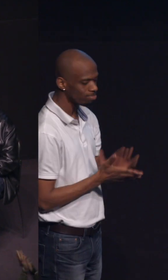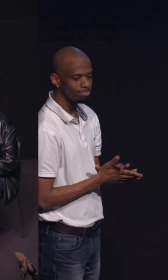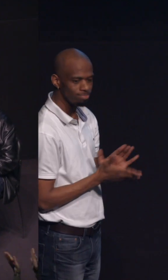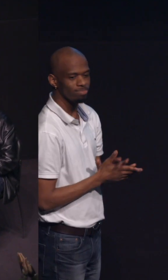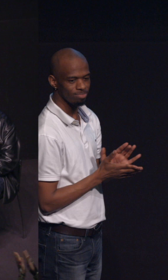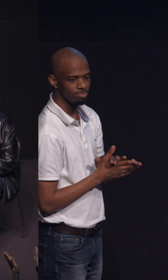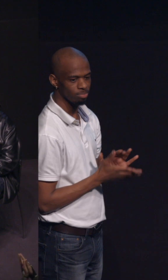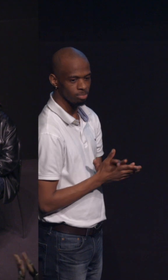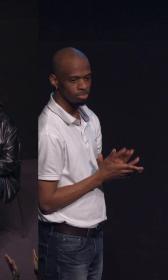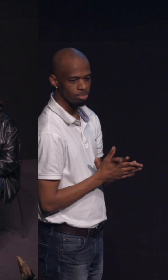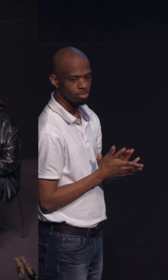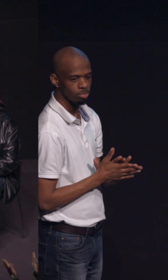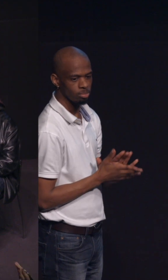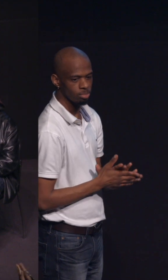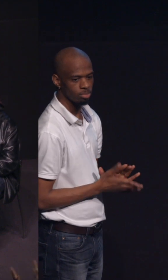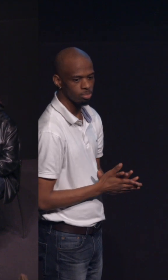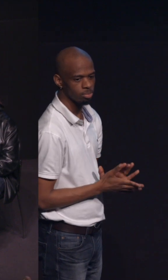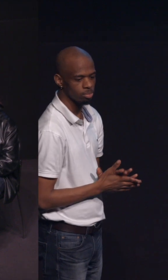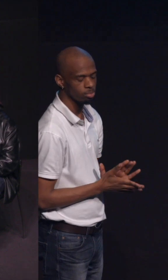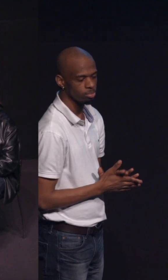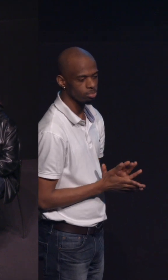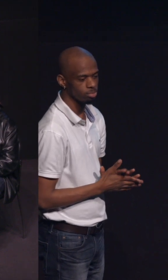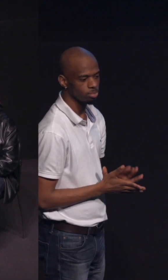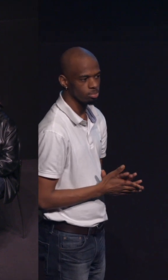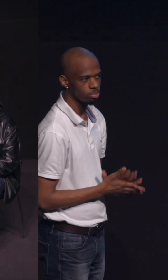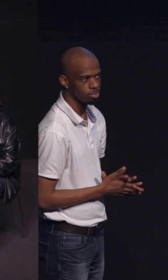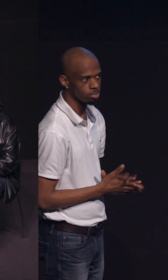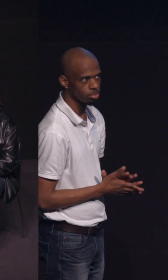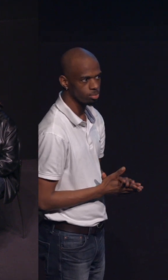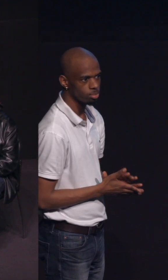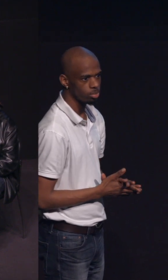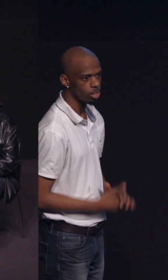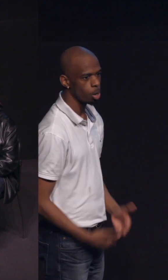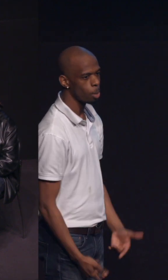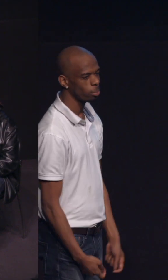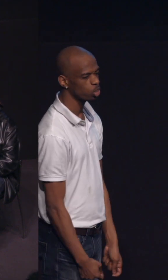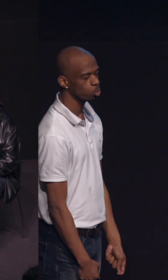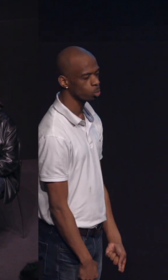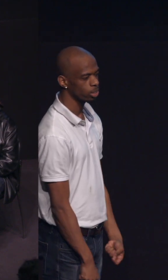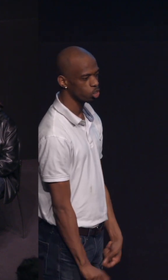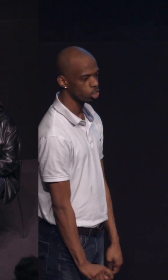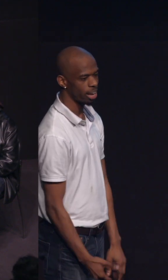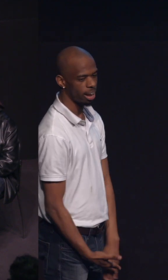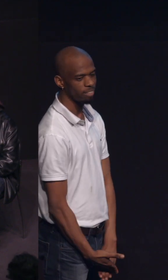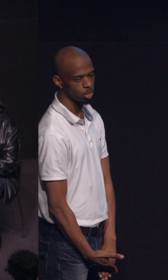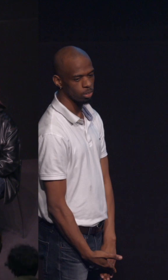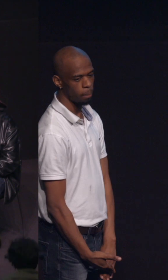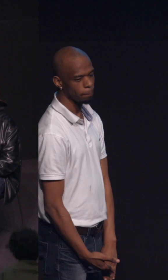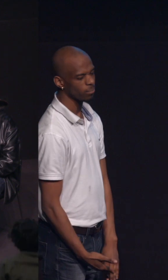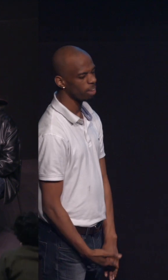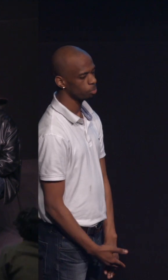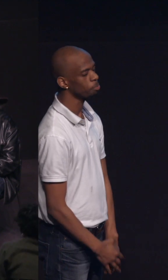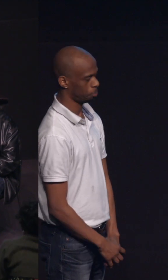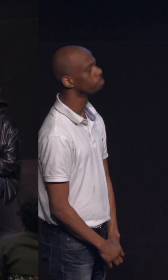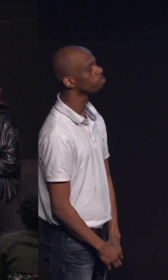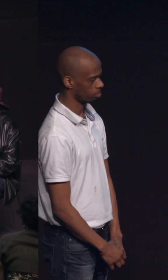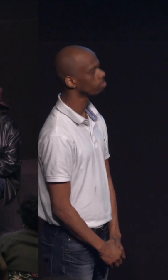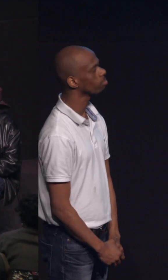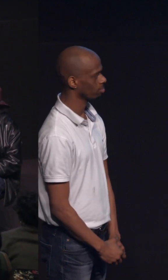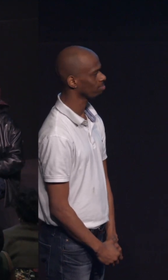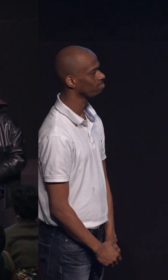So, as our--so our performers are now going to transition